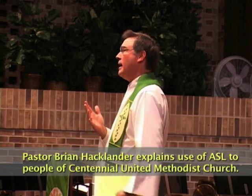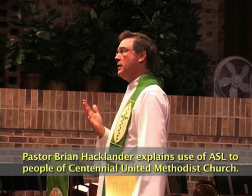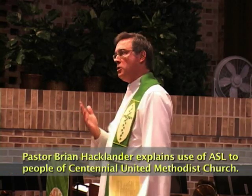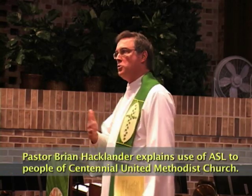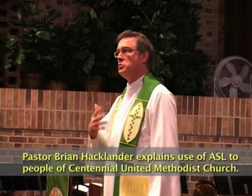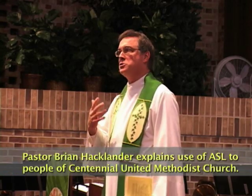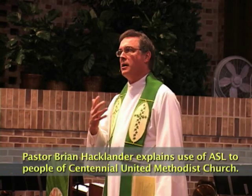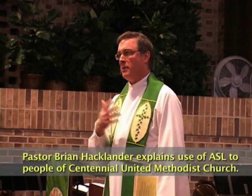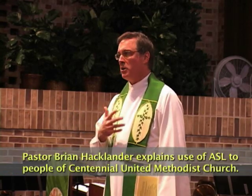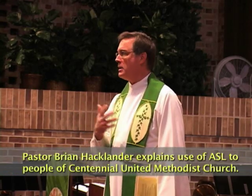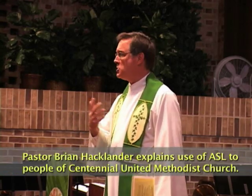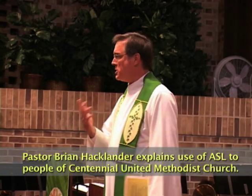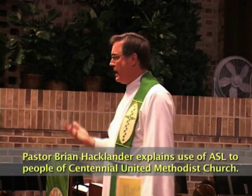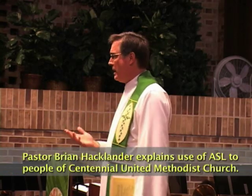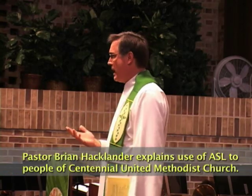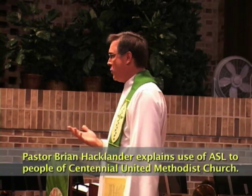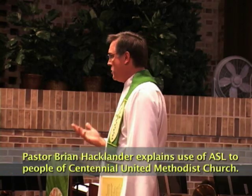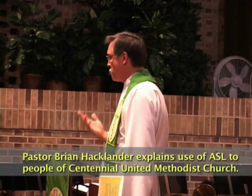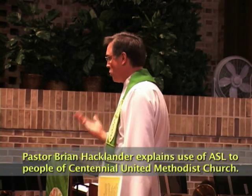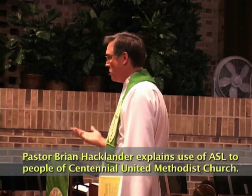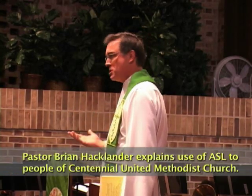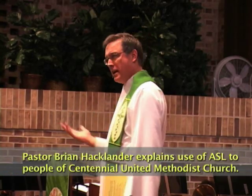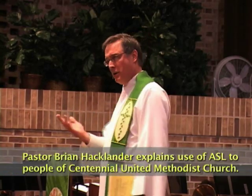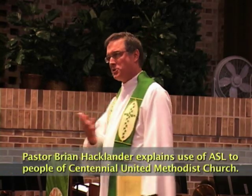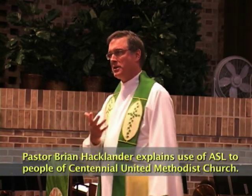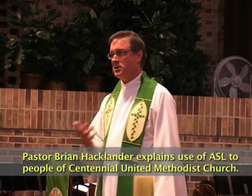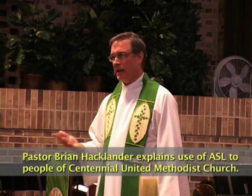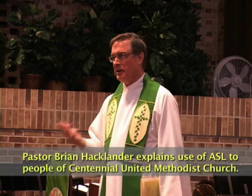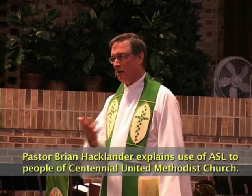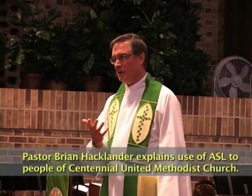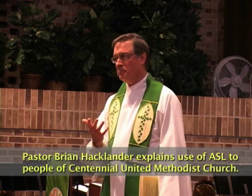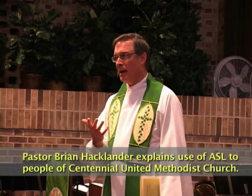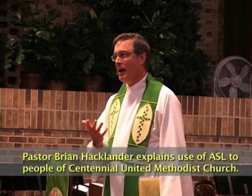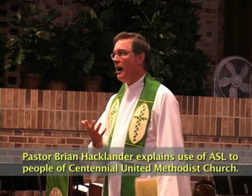we use American Sign Language words here at Centennial, for hygienic reasons during this